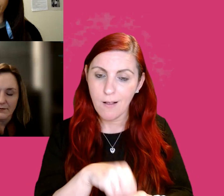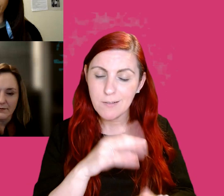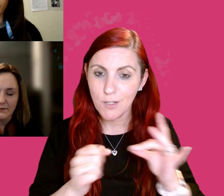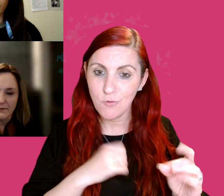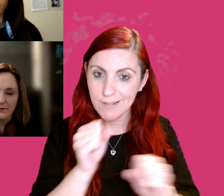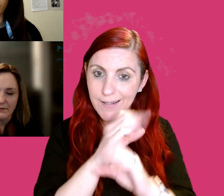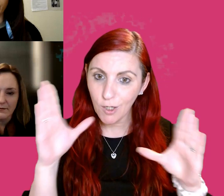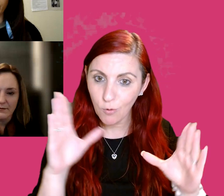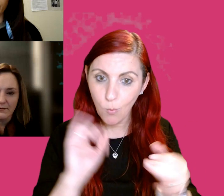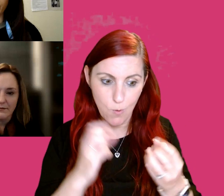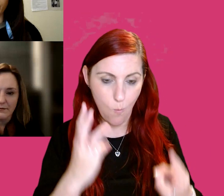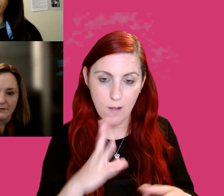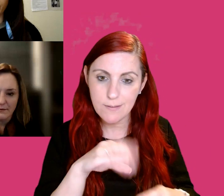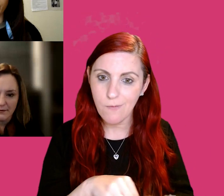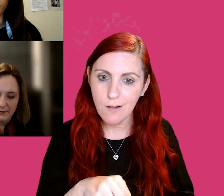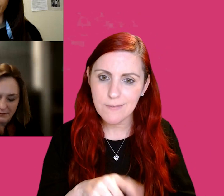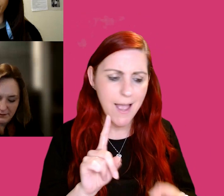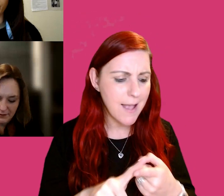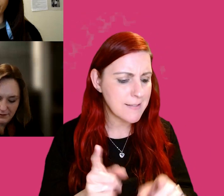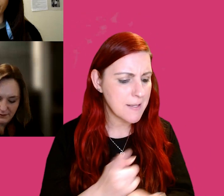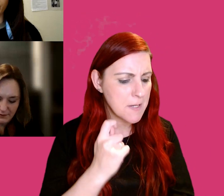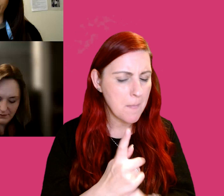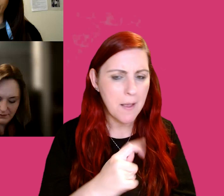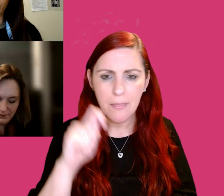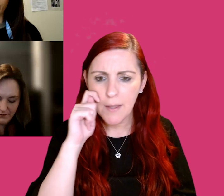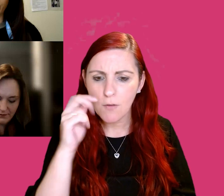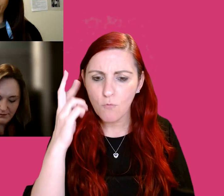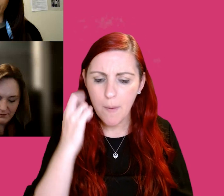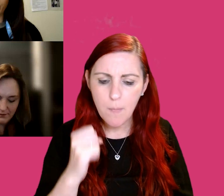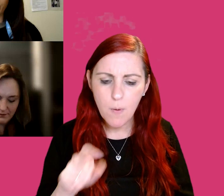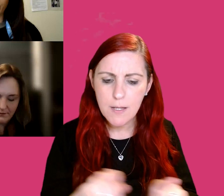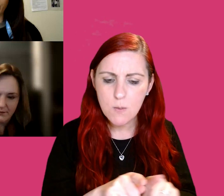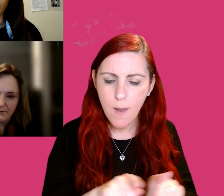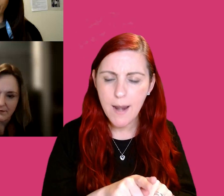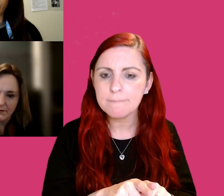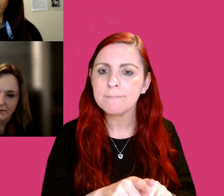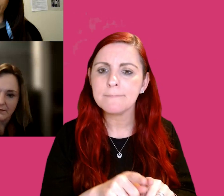I think remembering that you know it shouldn't be kind of skewing or limiting outcomes because